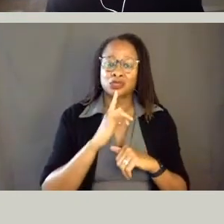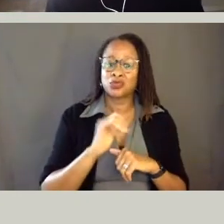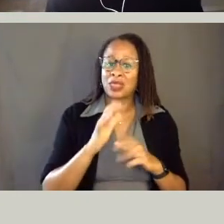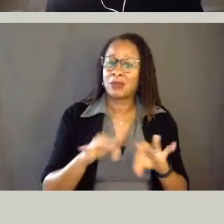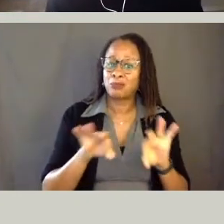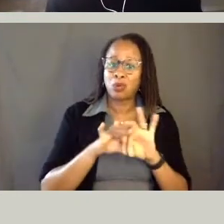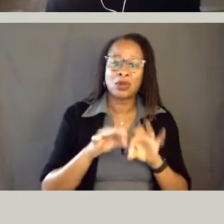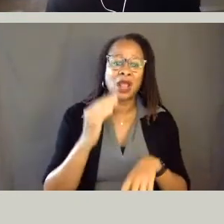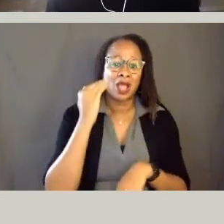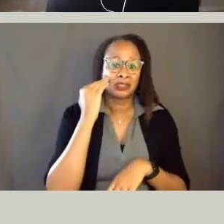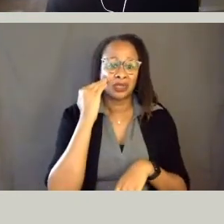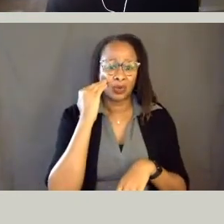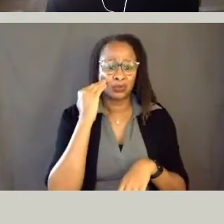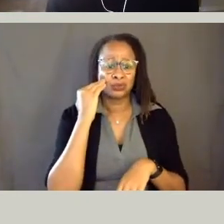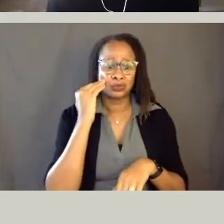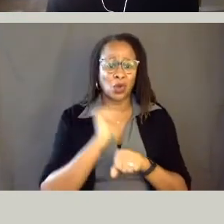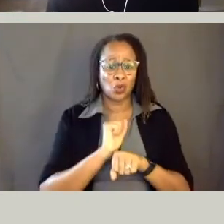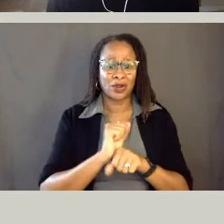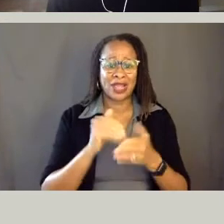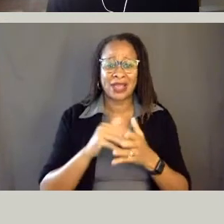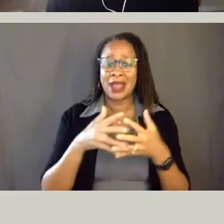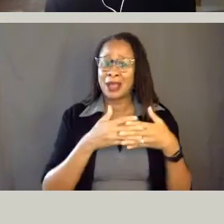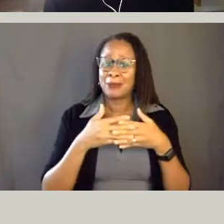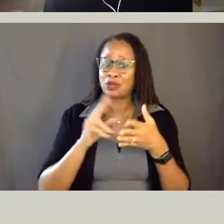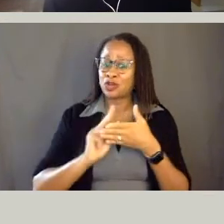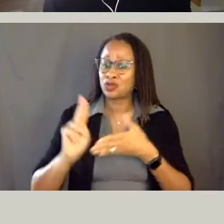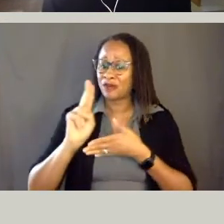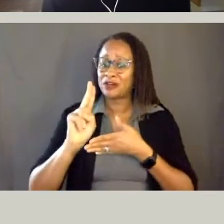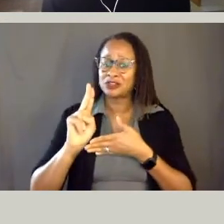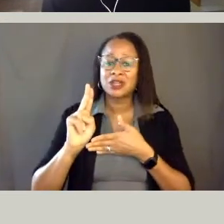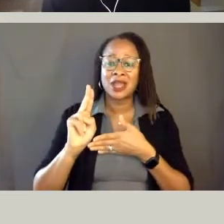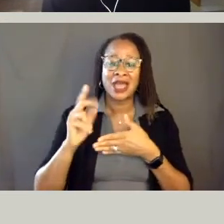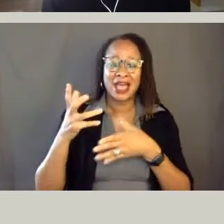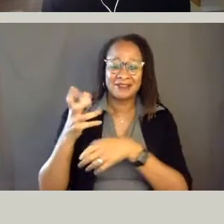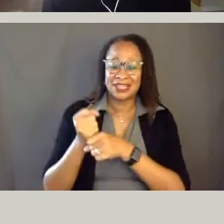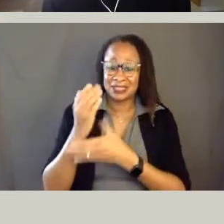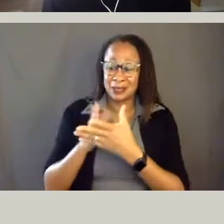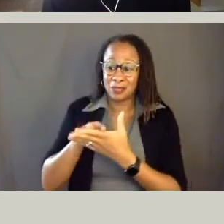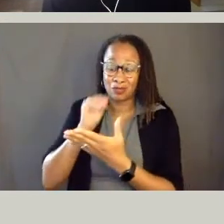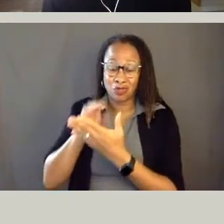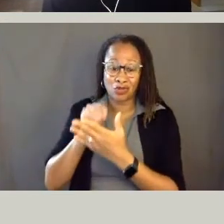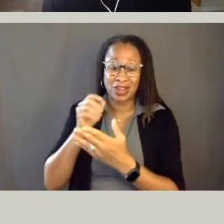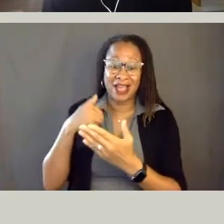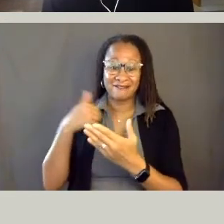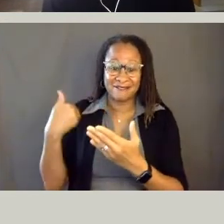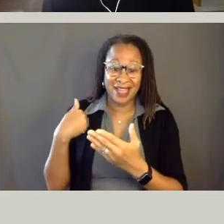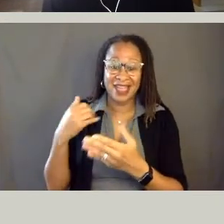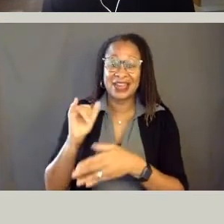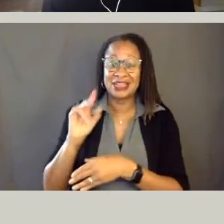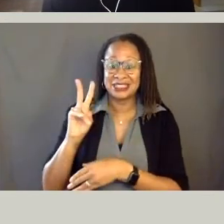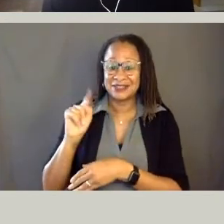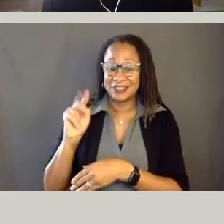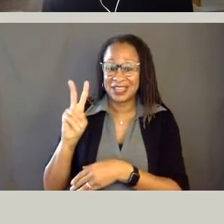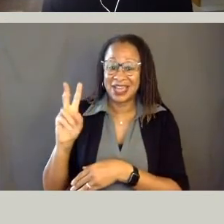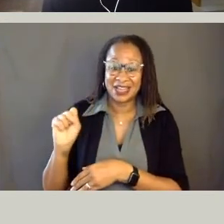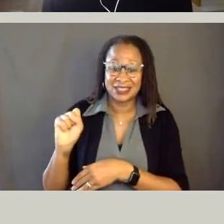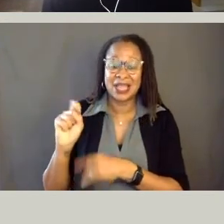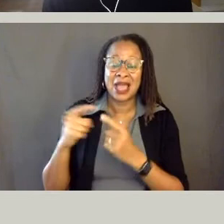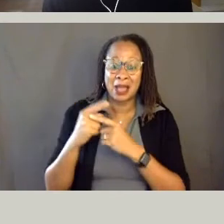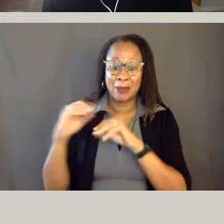I know that it, I work at American University and I've actually taken some of the learning that I have had at ITVS about putting diversity in the center